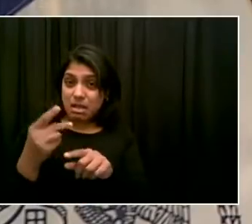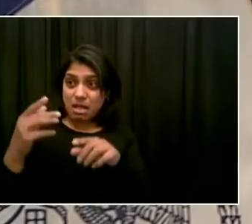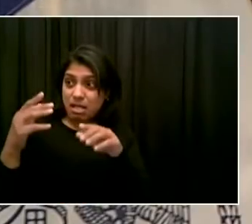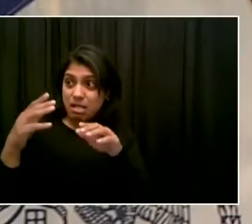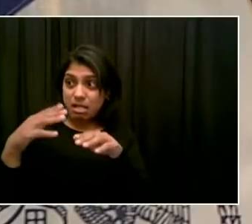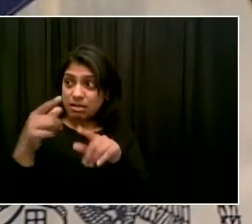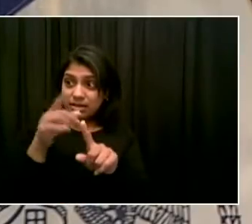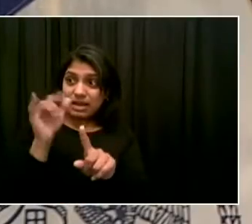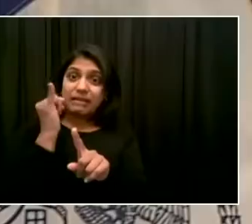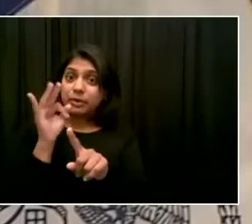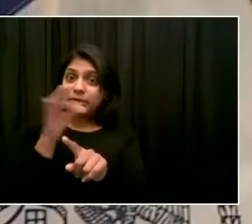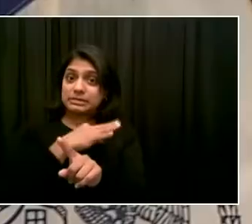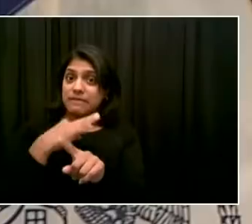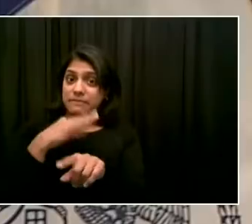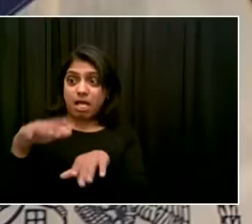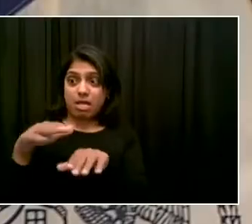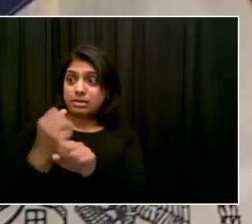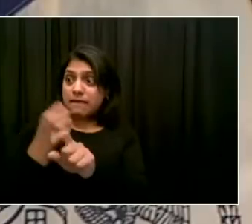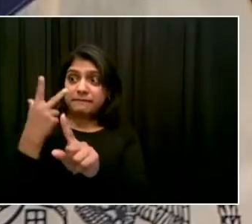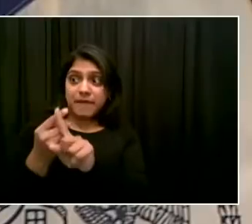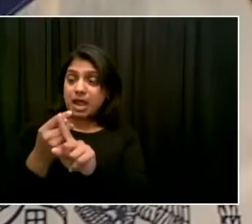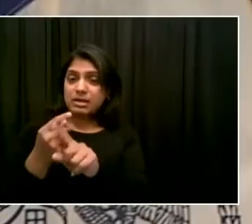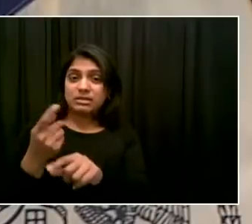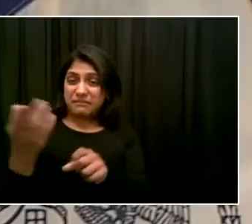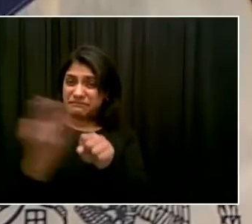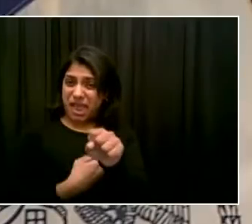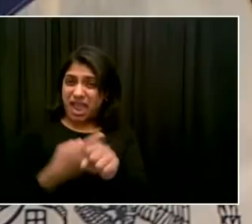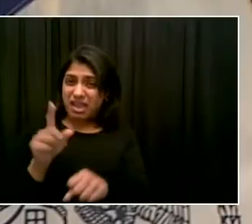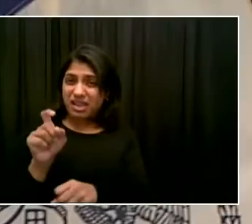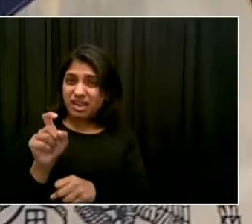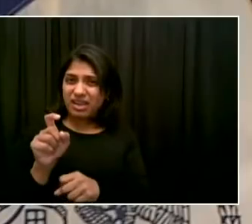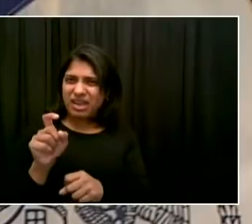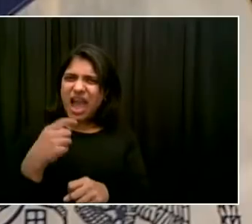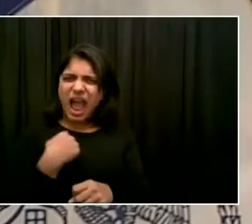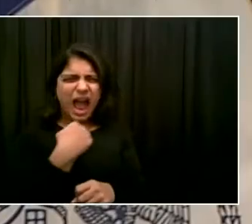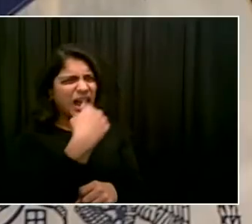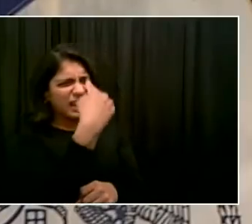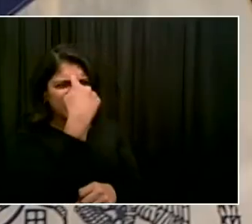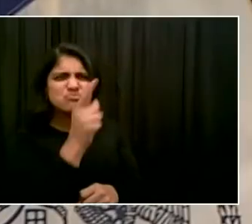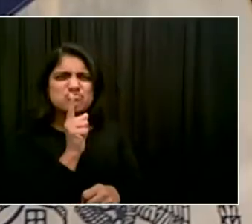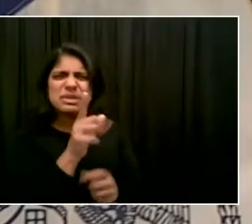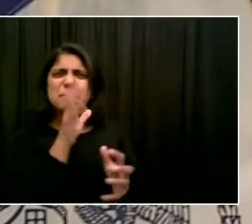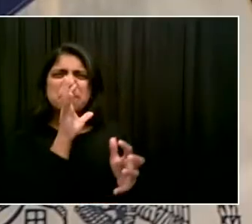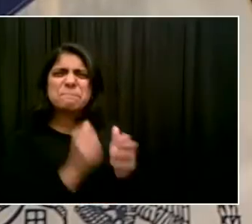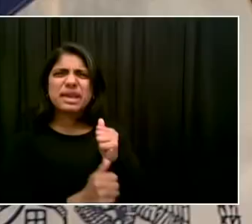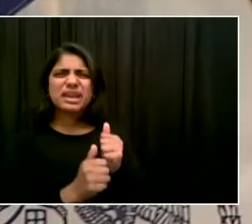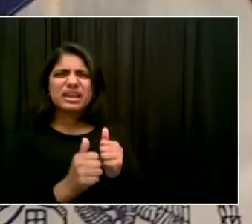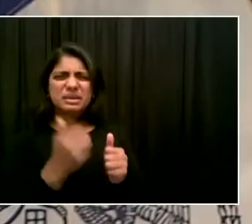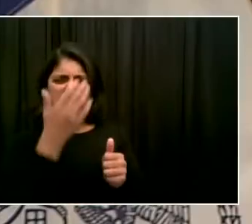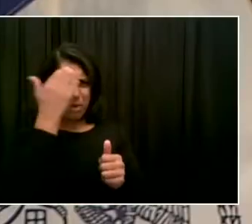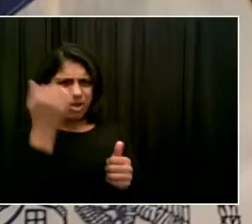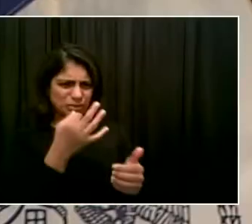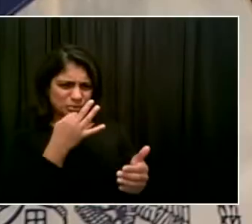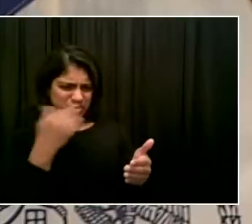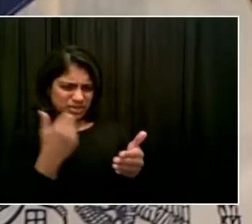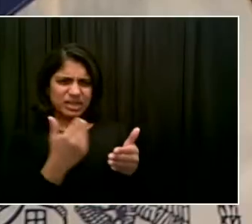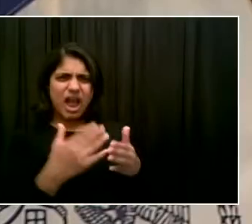AROUND THE HOLIDAY TMEI. HE SAID PEOPLE LOSING JOBS AND